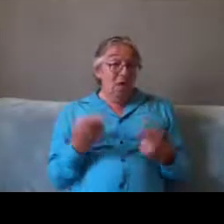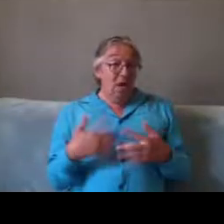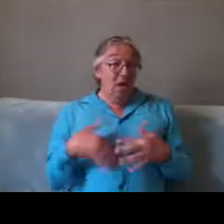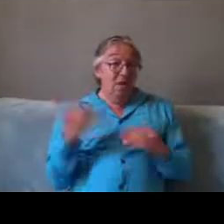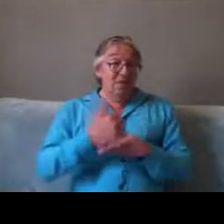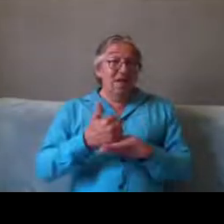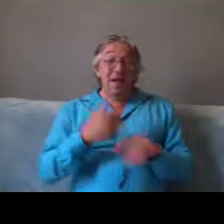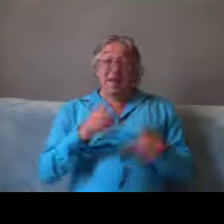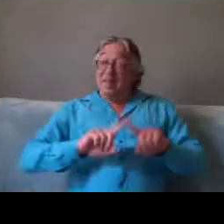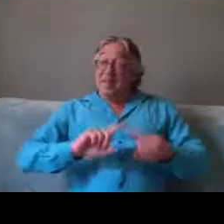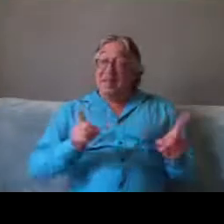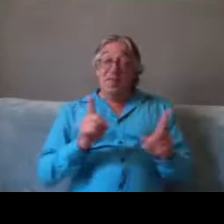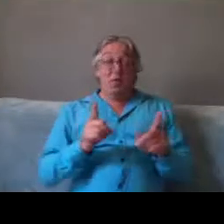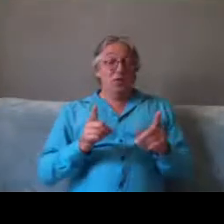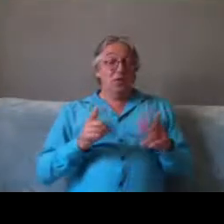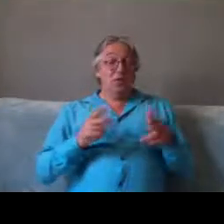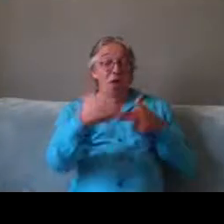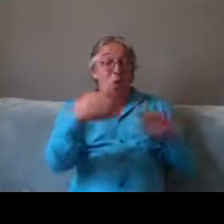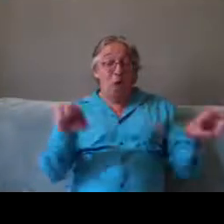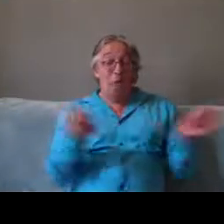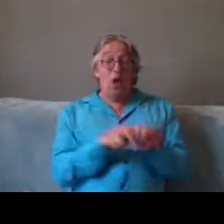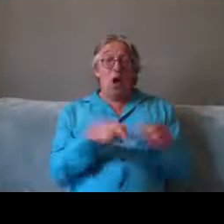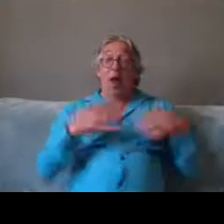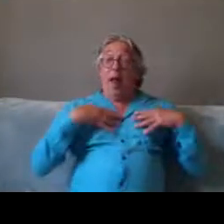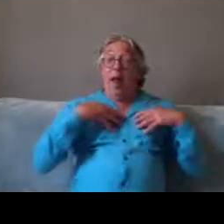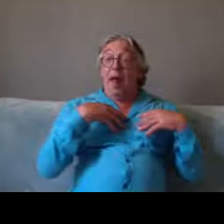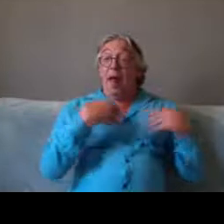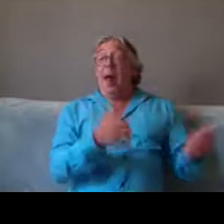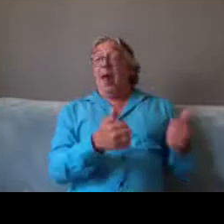in the participation of students with disabilities in the Erasmus+.